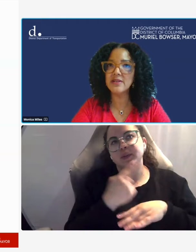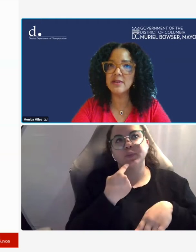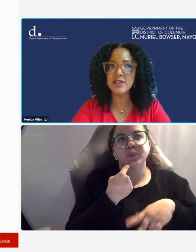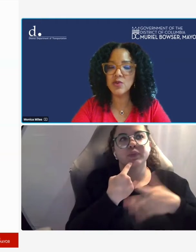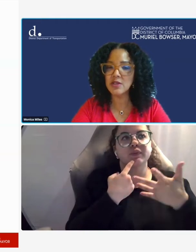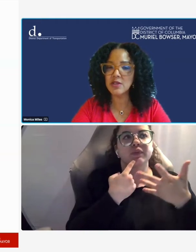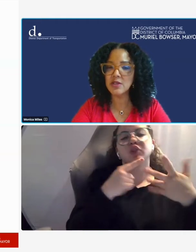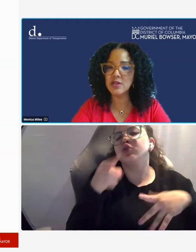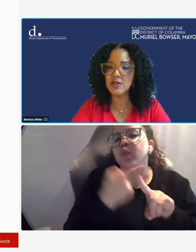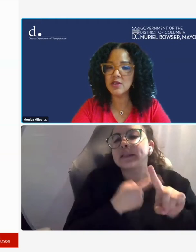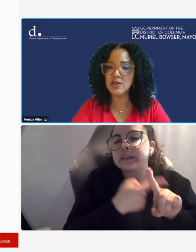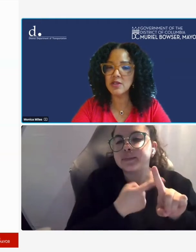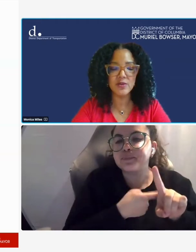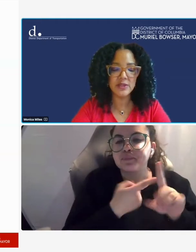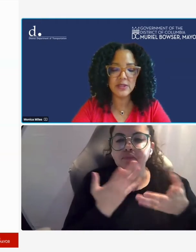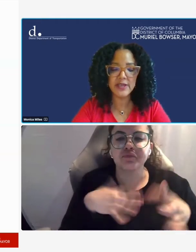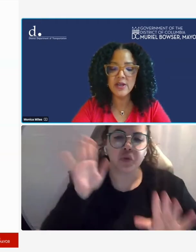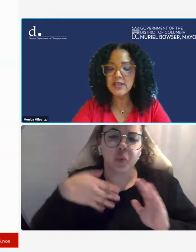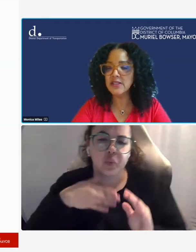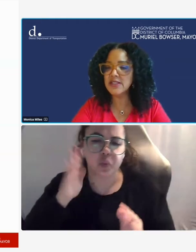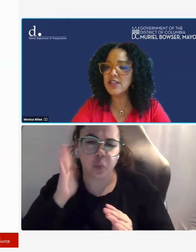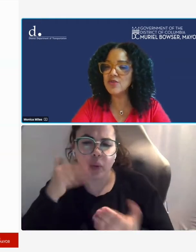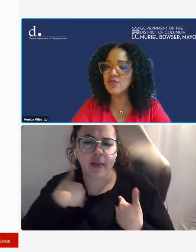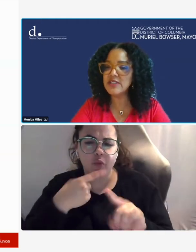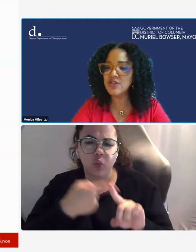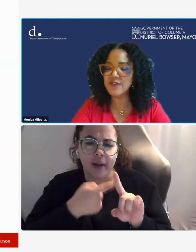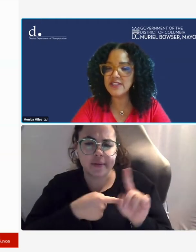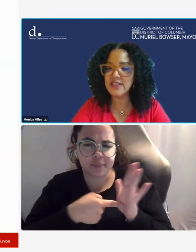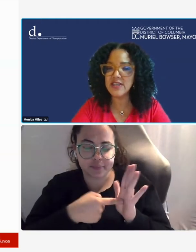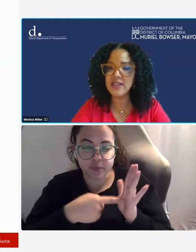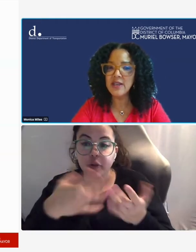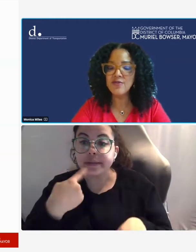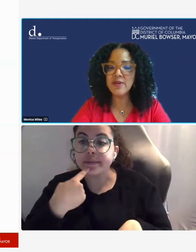we're going to go into a rental example later so let's say you're renting your facility from the